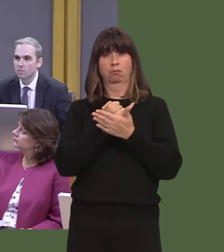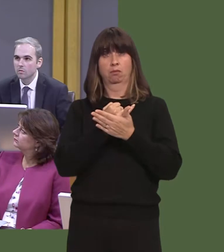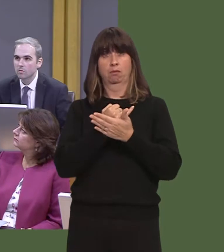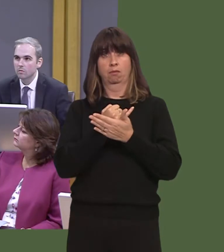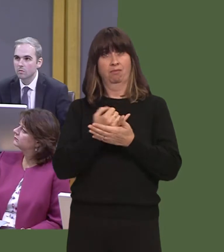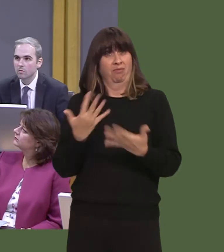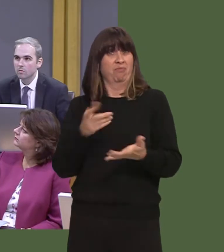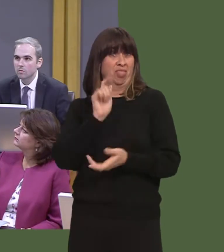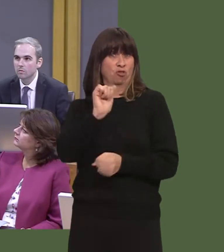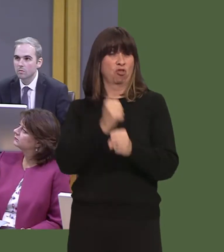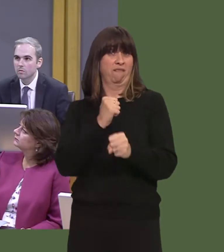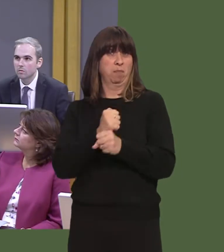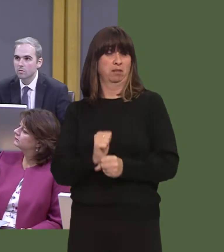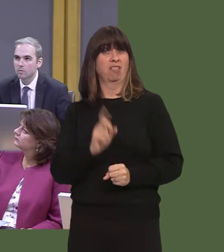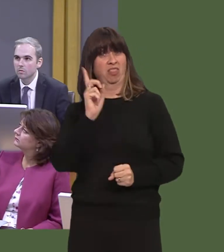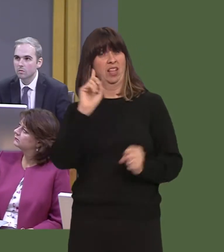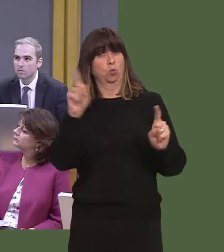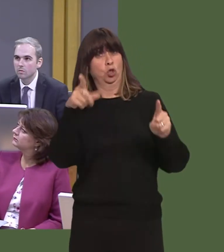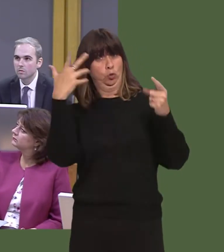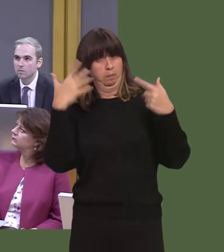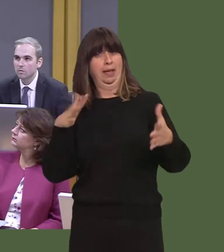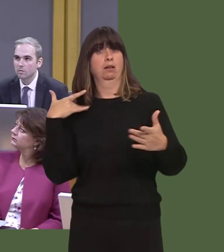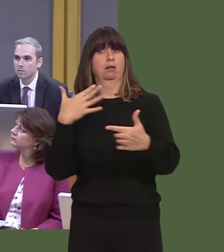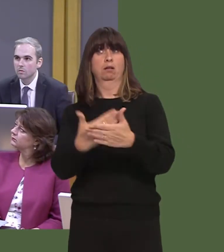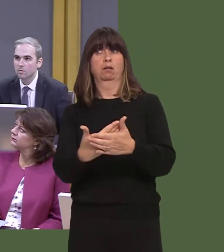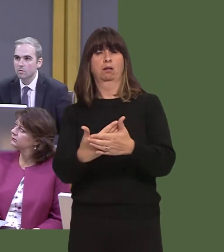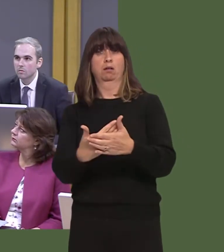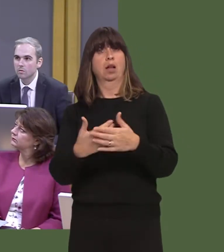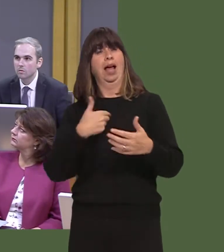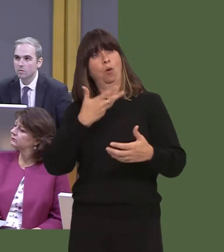A poverty of ambition that is the fundamental cause of the poverty of our people.